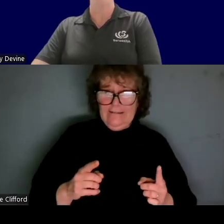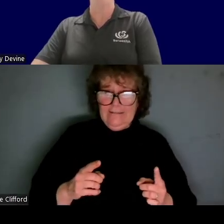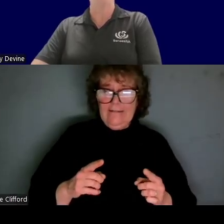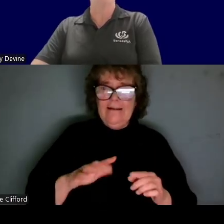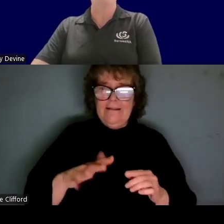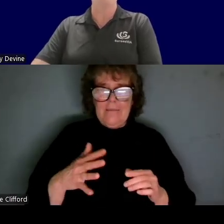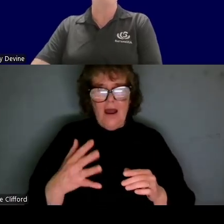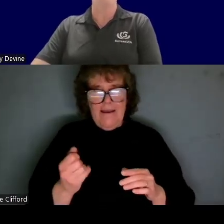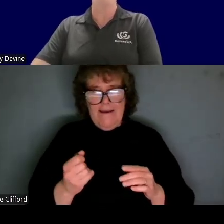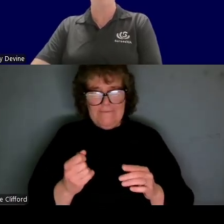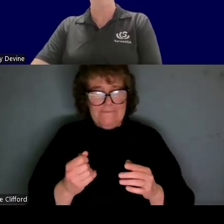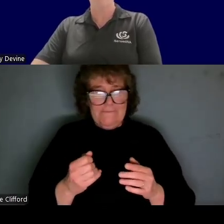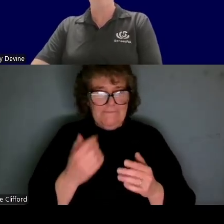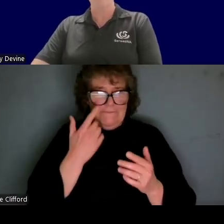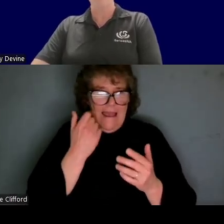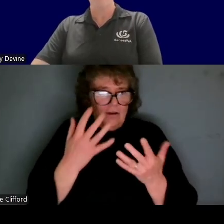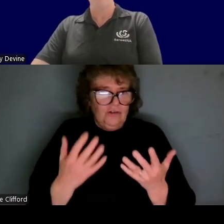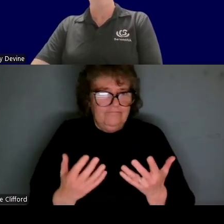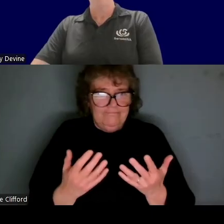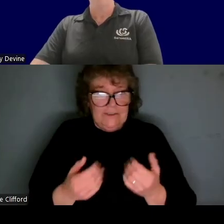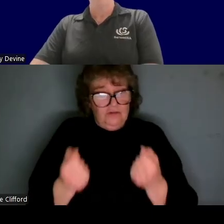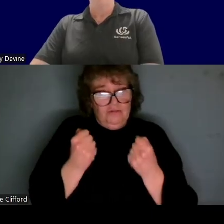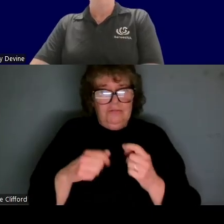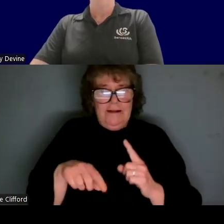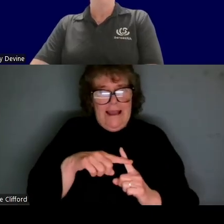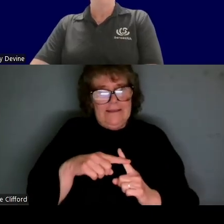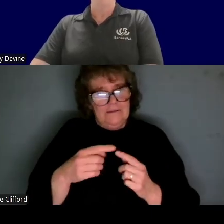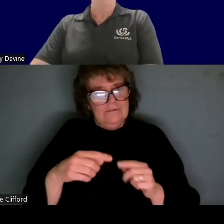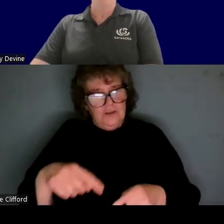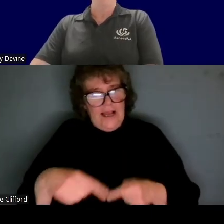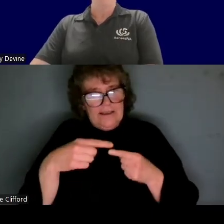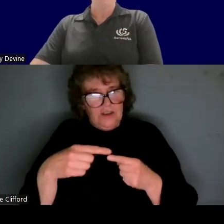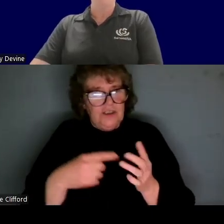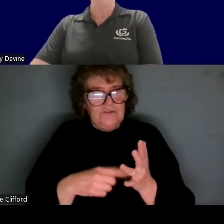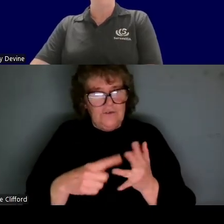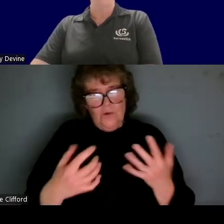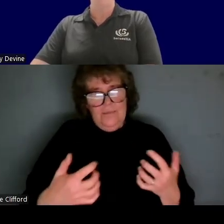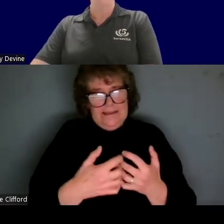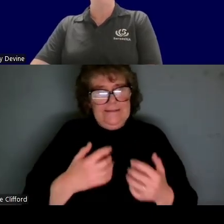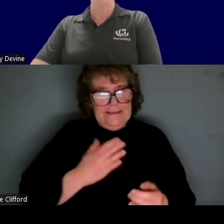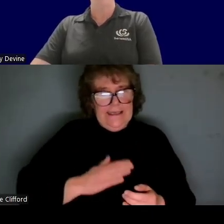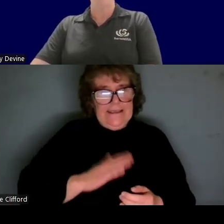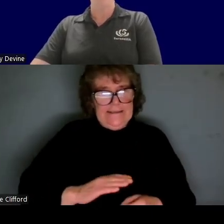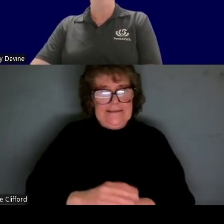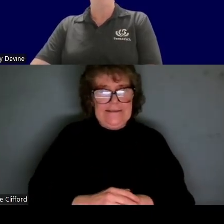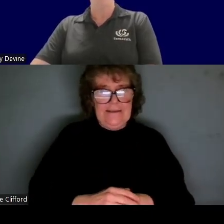meeting each of these needs. Understanding a person's needs can help us better understand